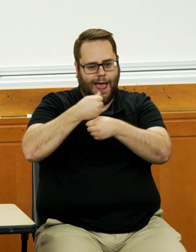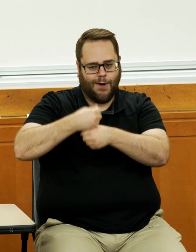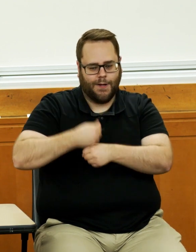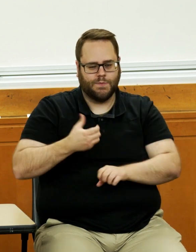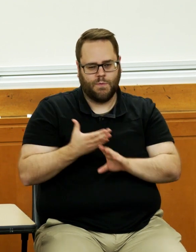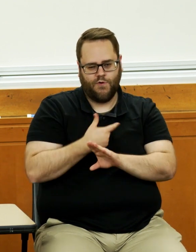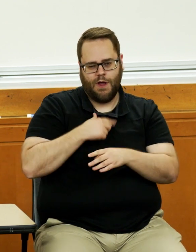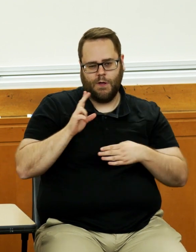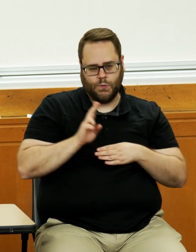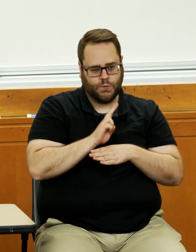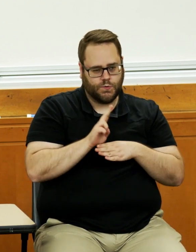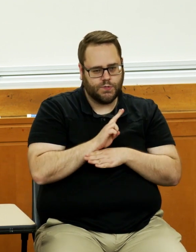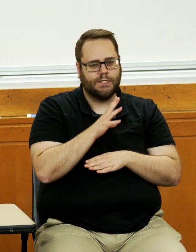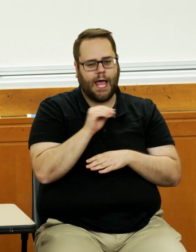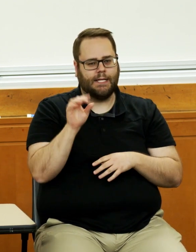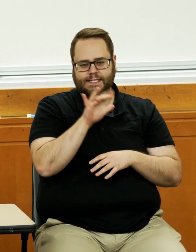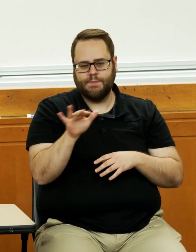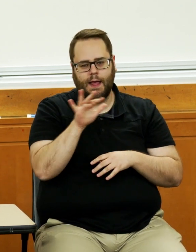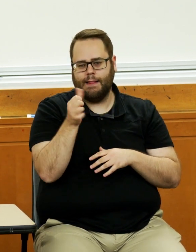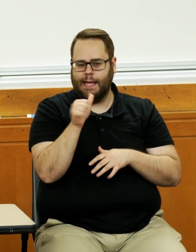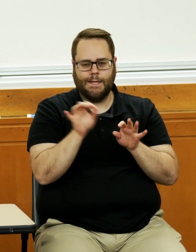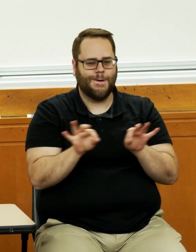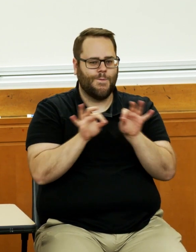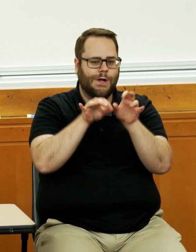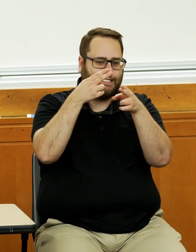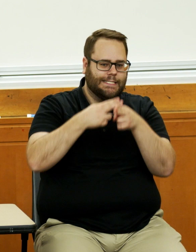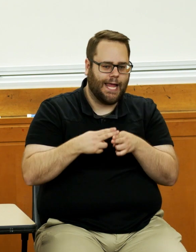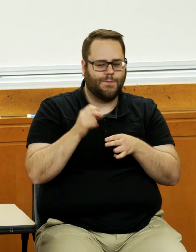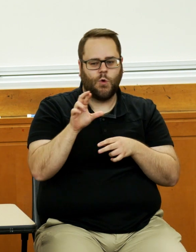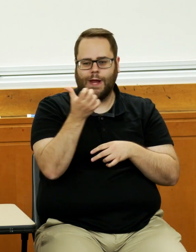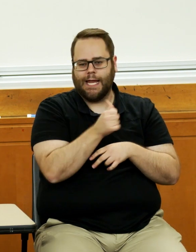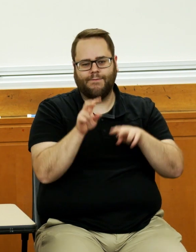I use them and to spell any important names or items with which you might be unfamiliar.